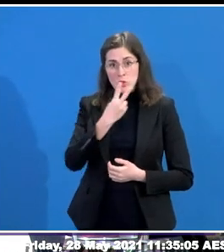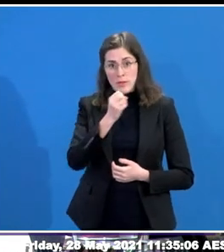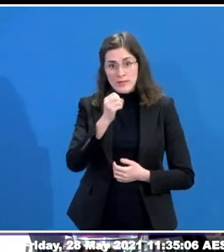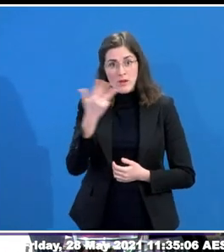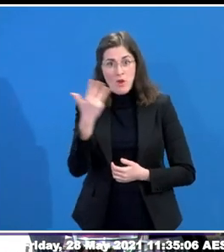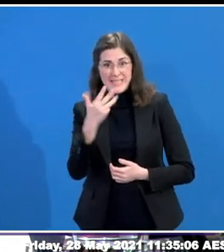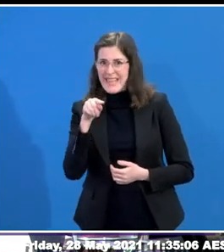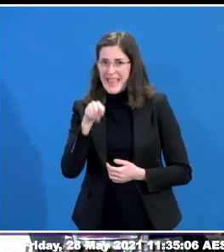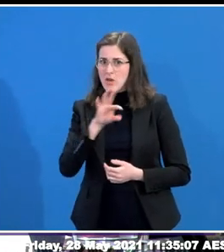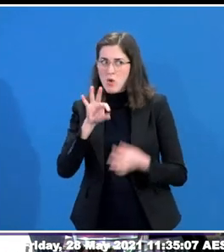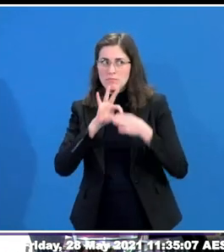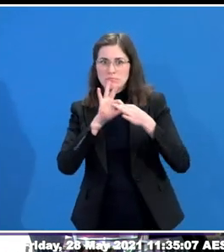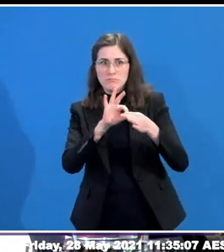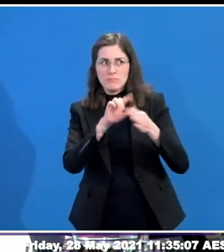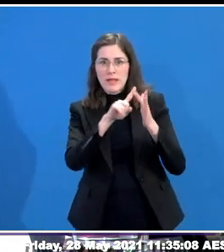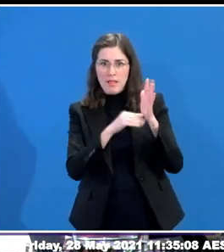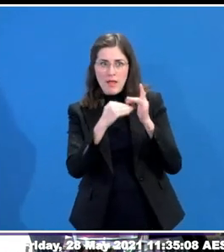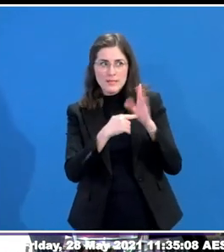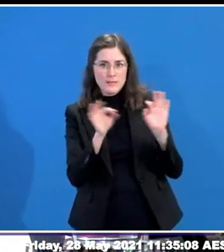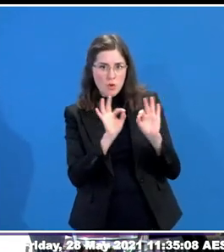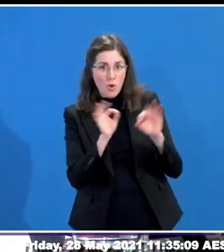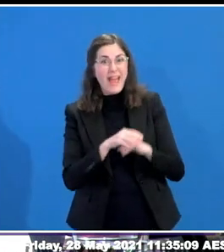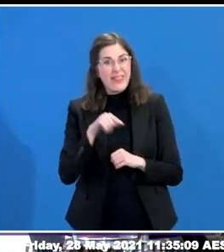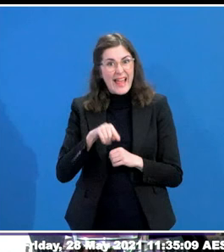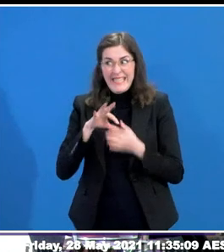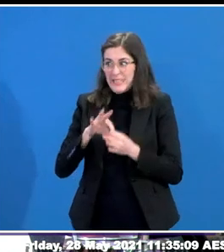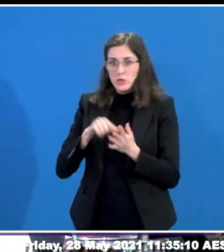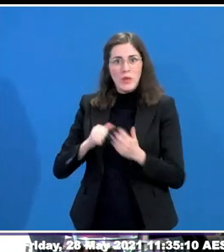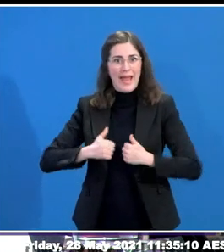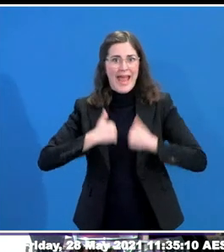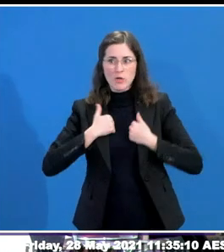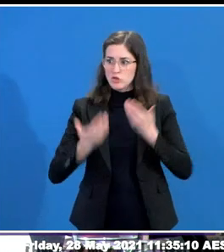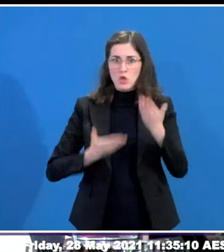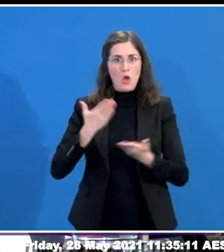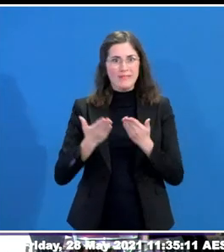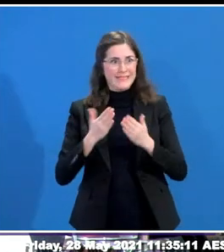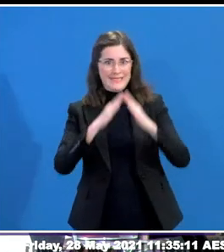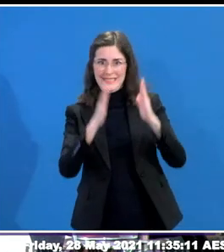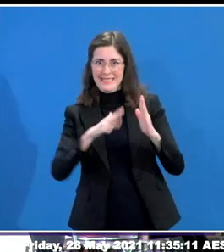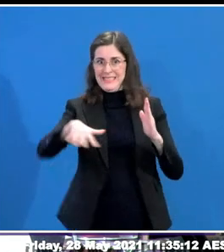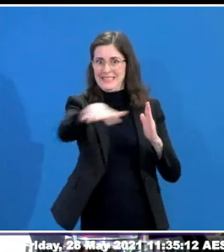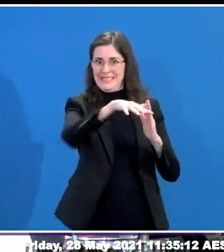Eliza, but it certainly had something to do with the service setting in which the whole scenario had occurred.